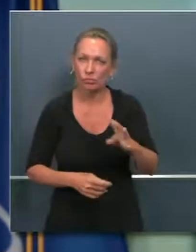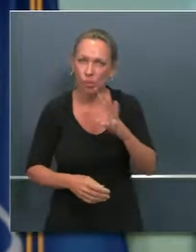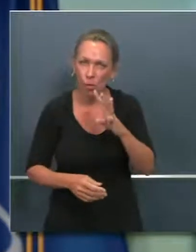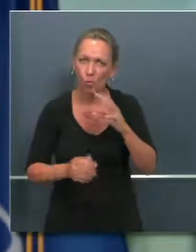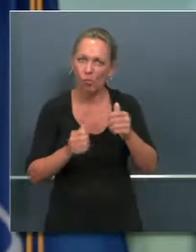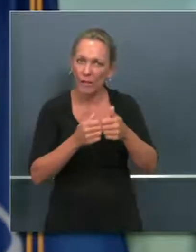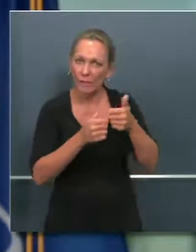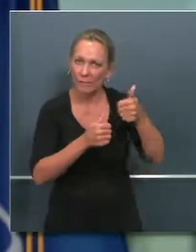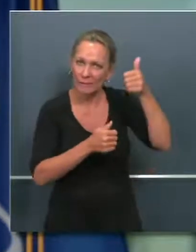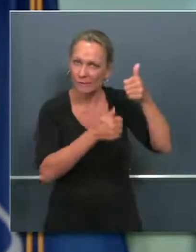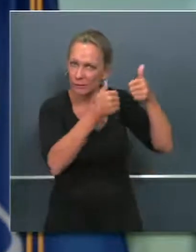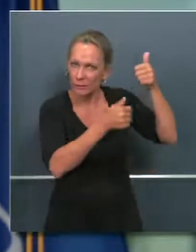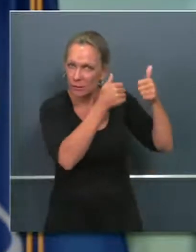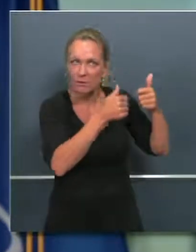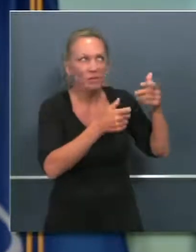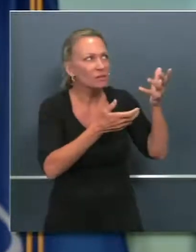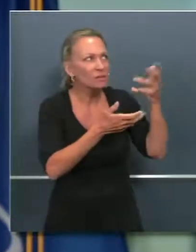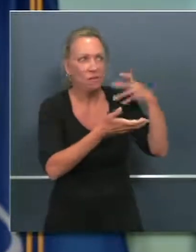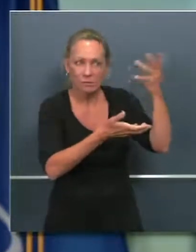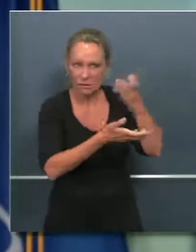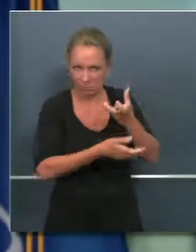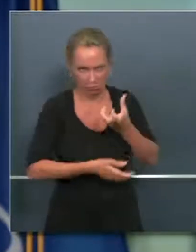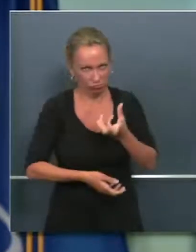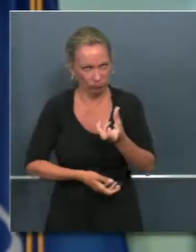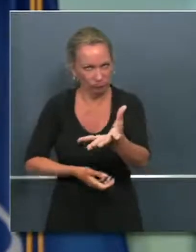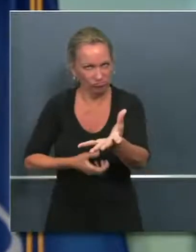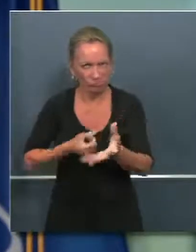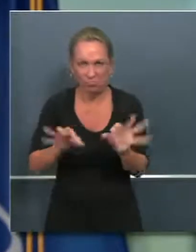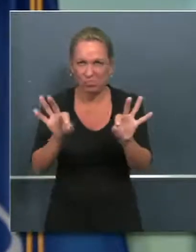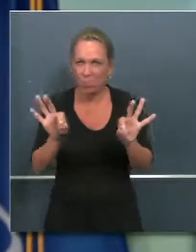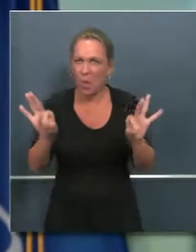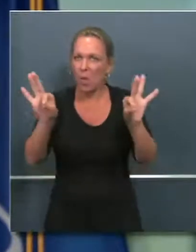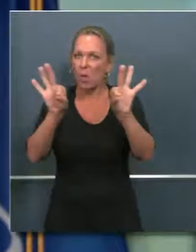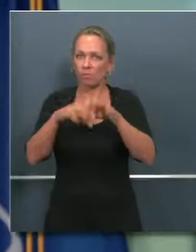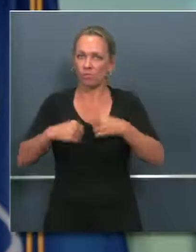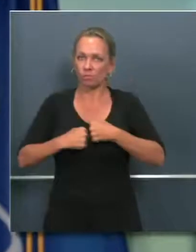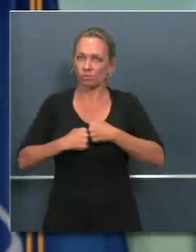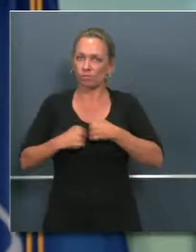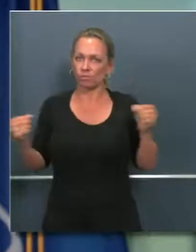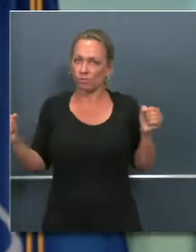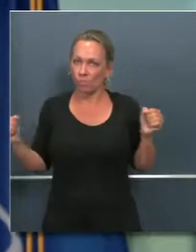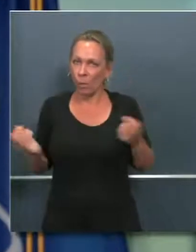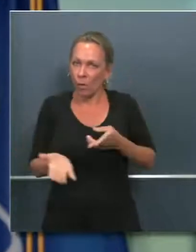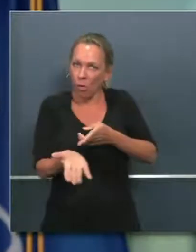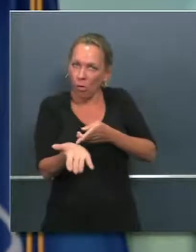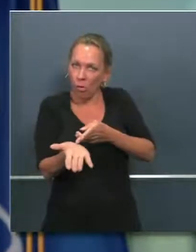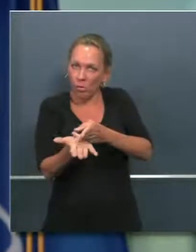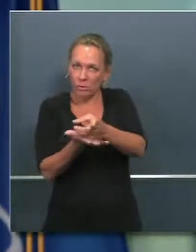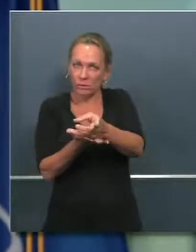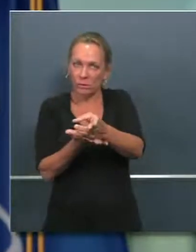static one and changing environment changing conditions changing data will present itself